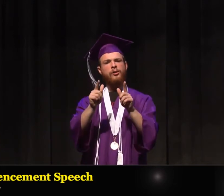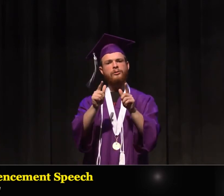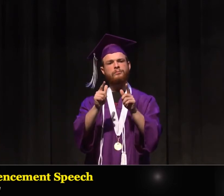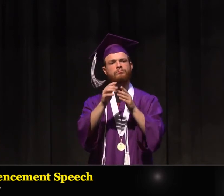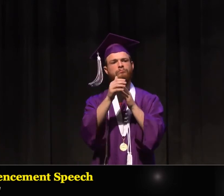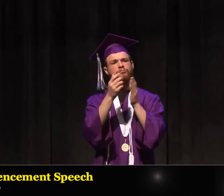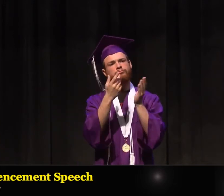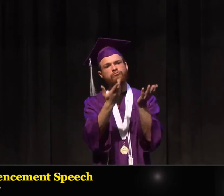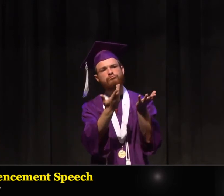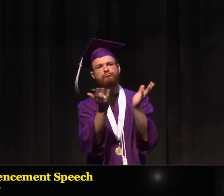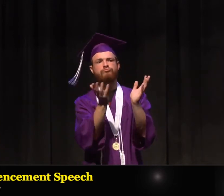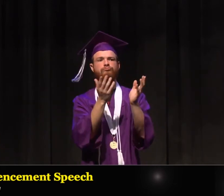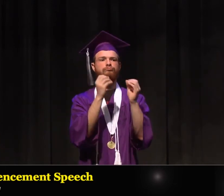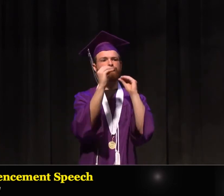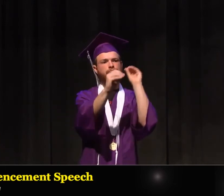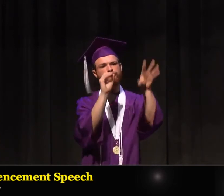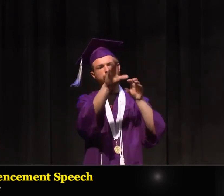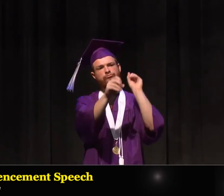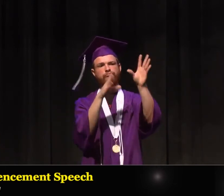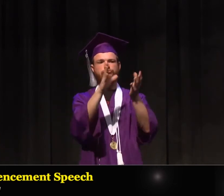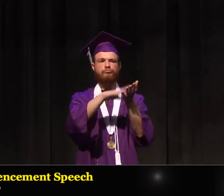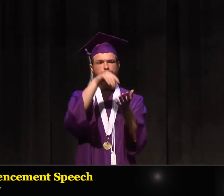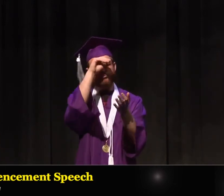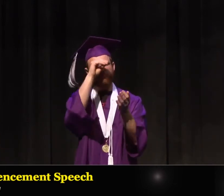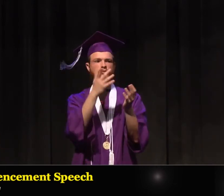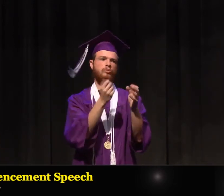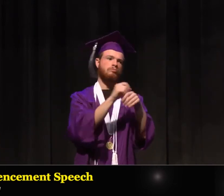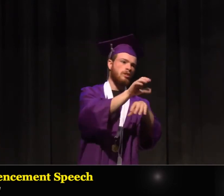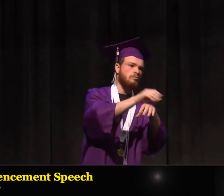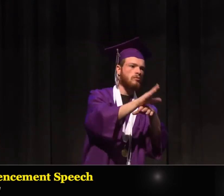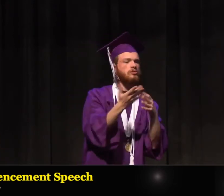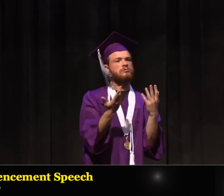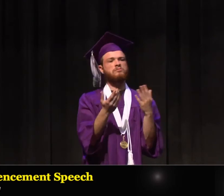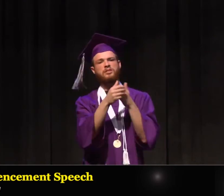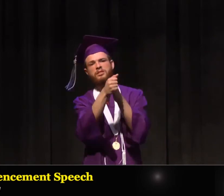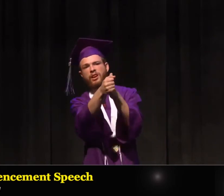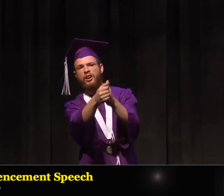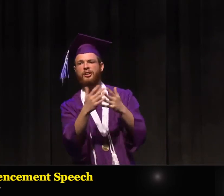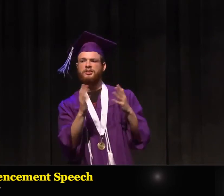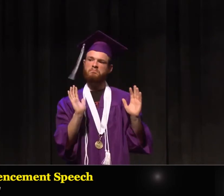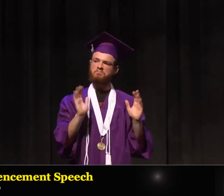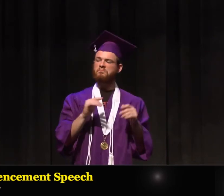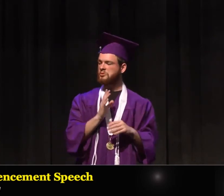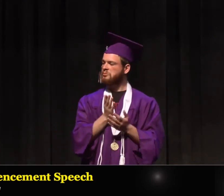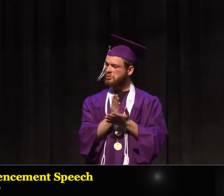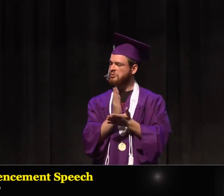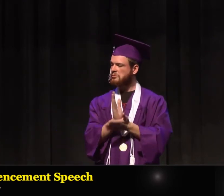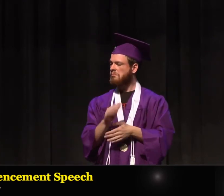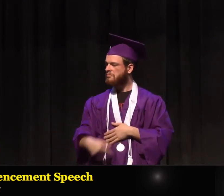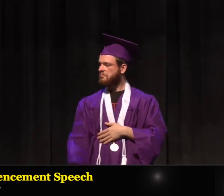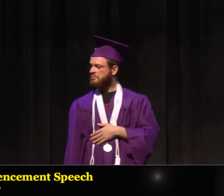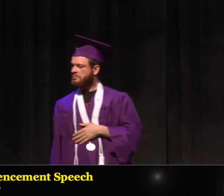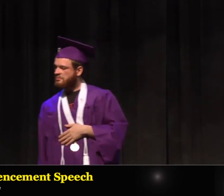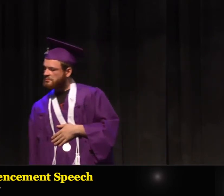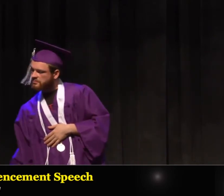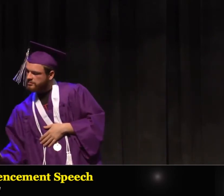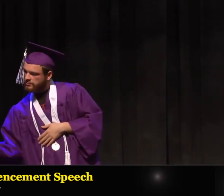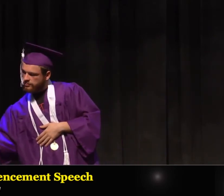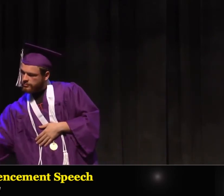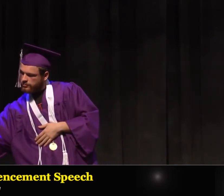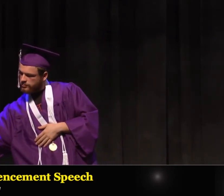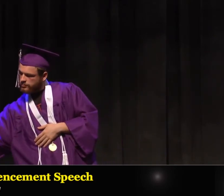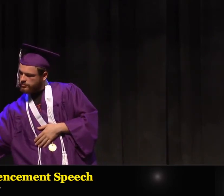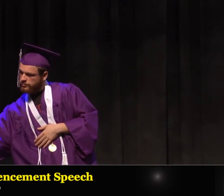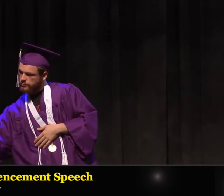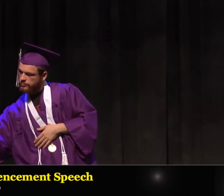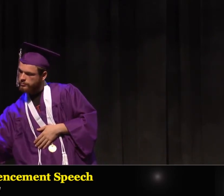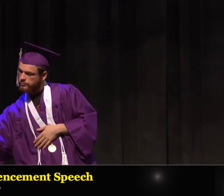But please let their guidance and their advice impact you and guide your way. We'll be all right.